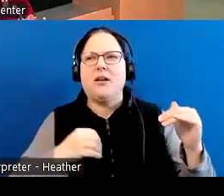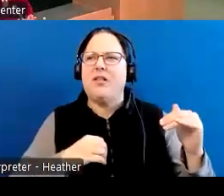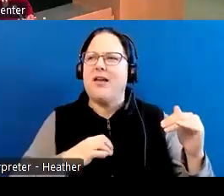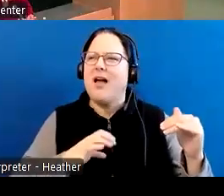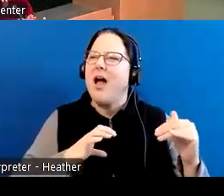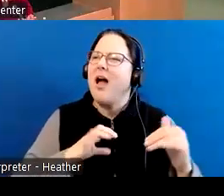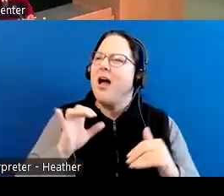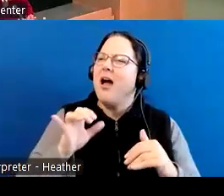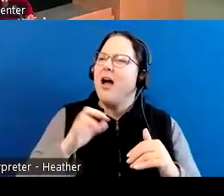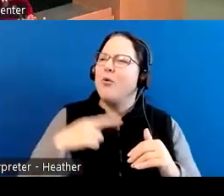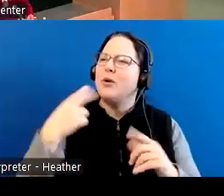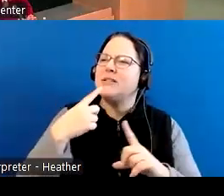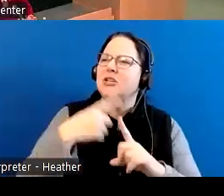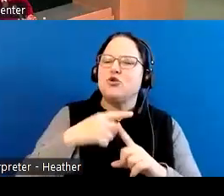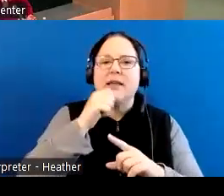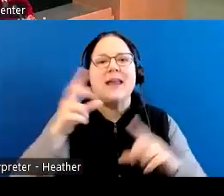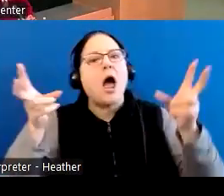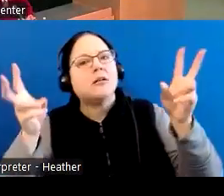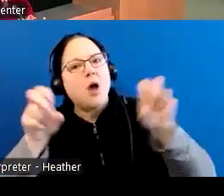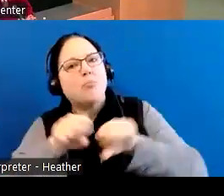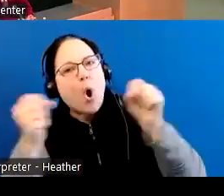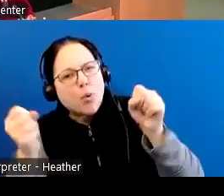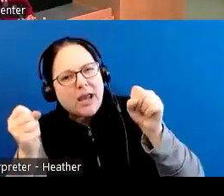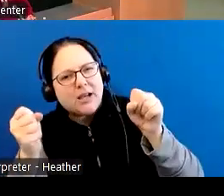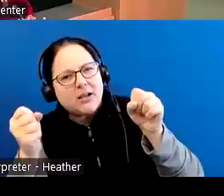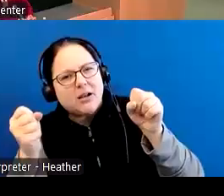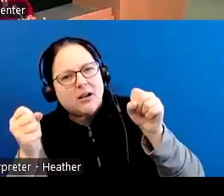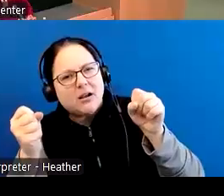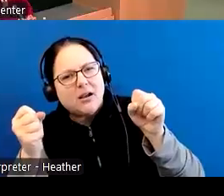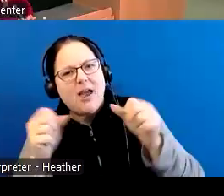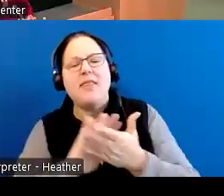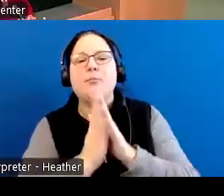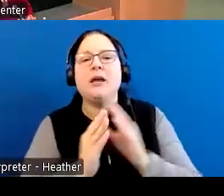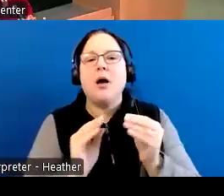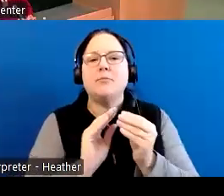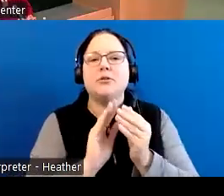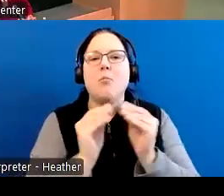instead of broken brain and that um builds up the self-confidence and a resonance with the